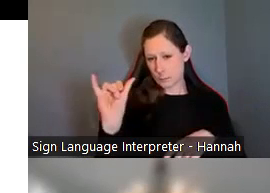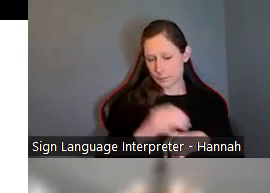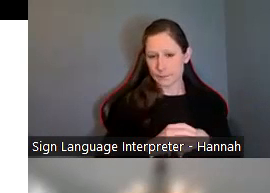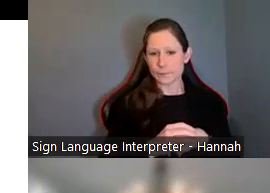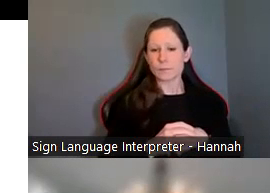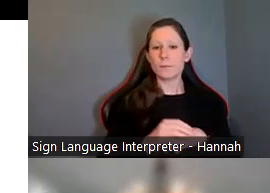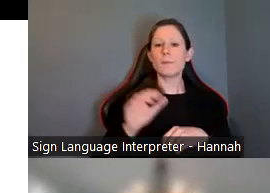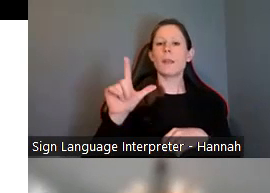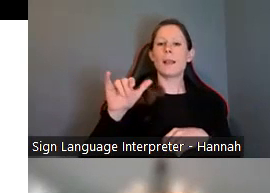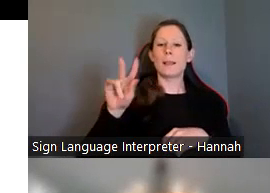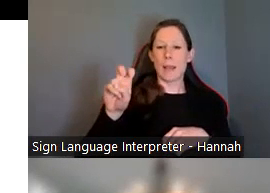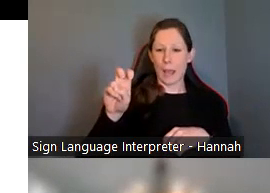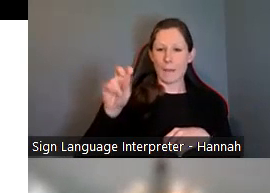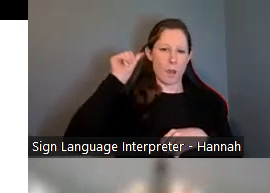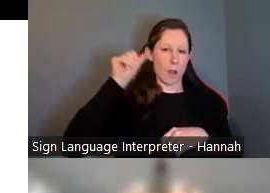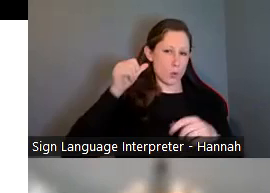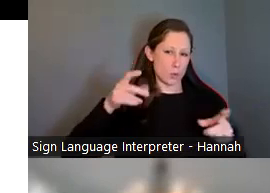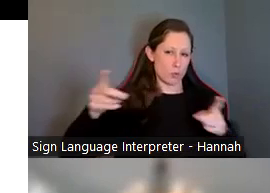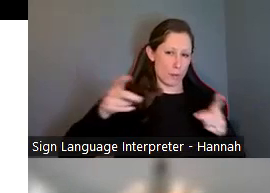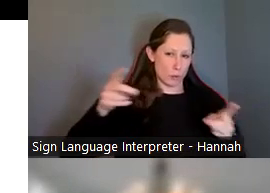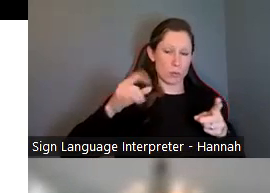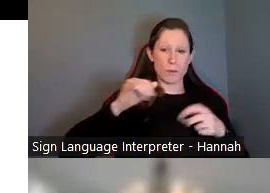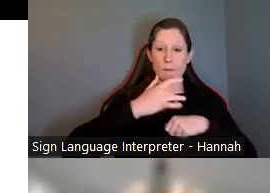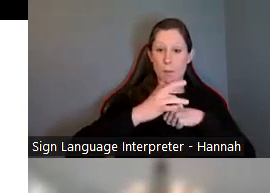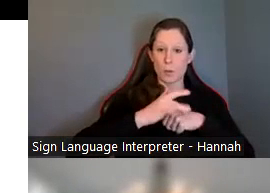available. Please use the live voice app code